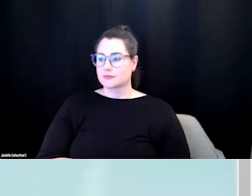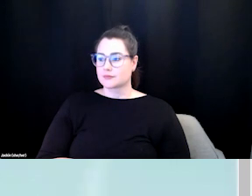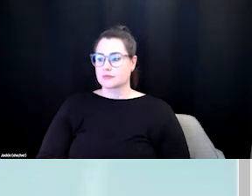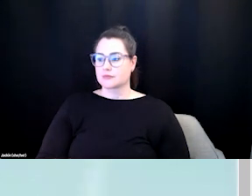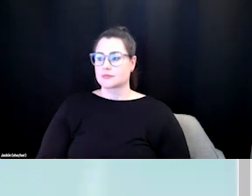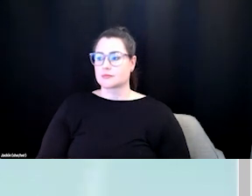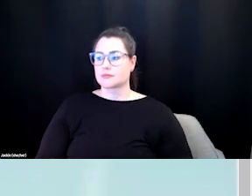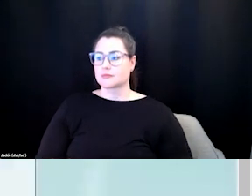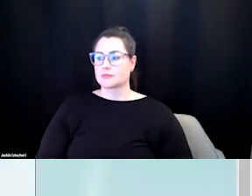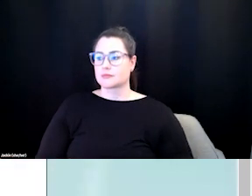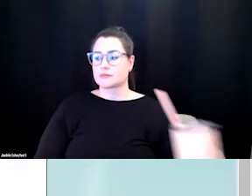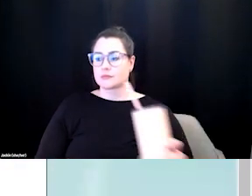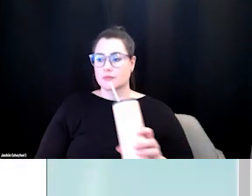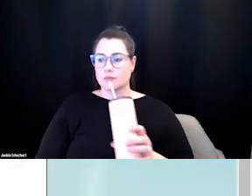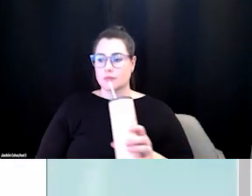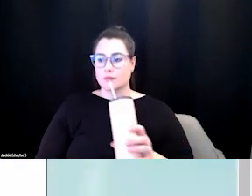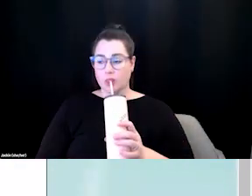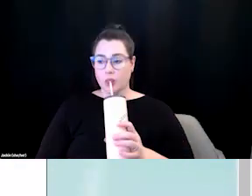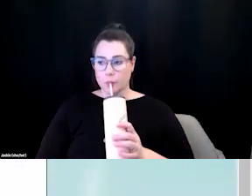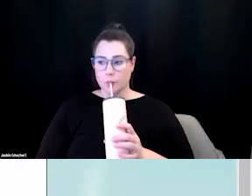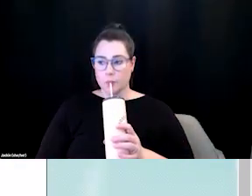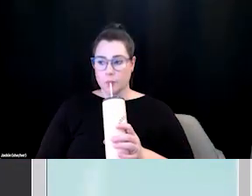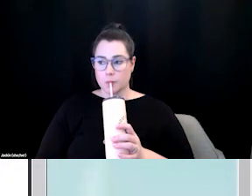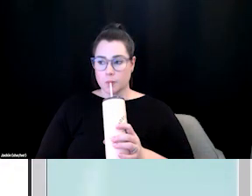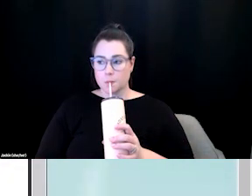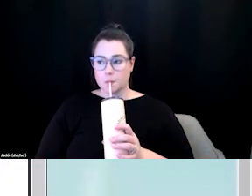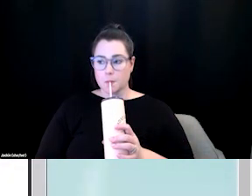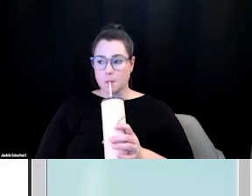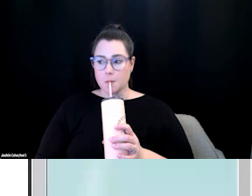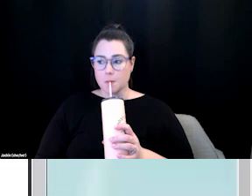The last thing that this checks that a lot of people get tripped up on are URLs.